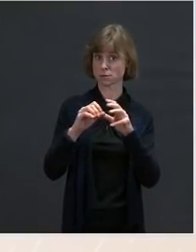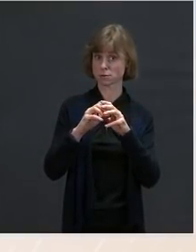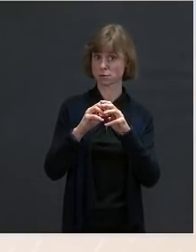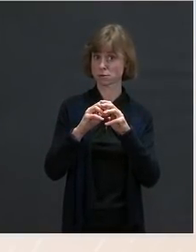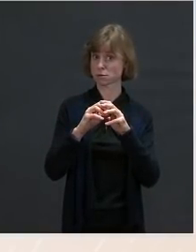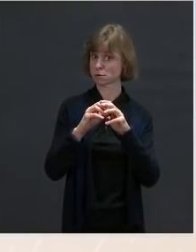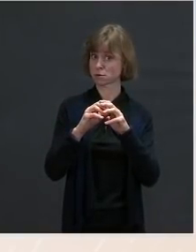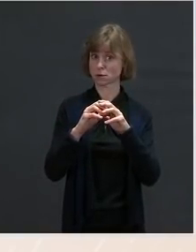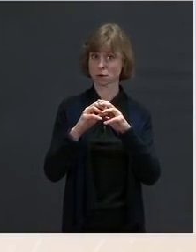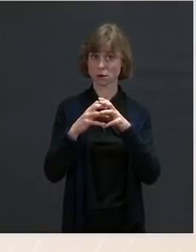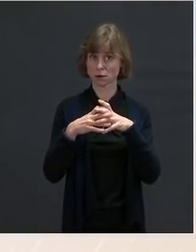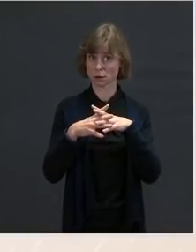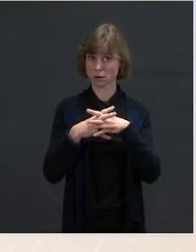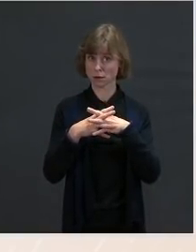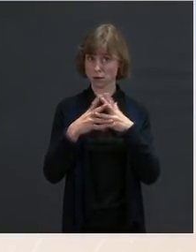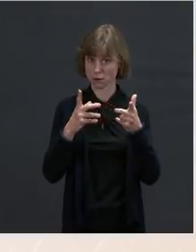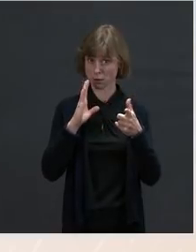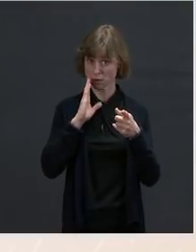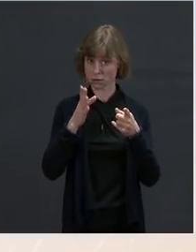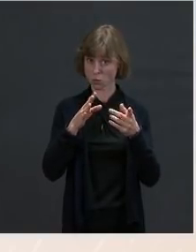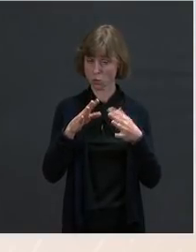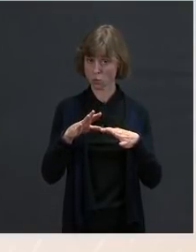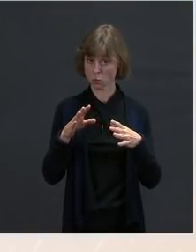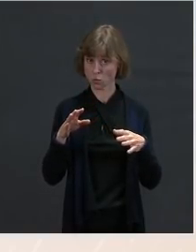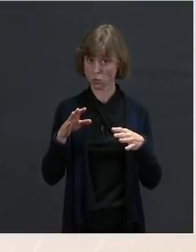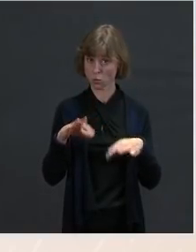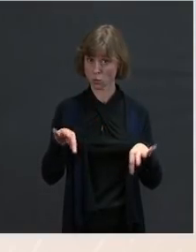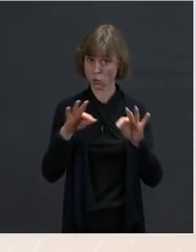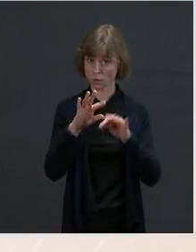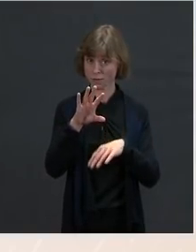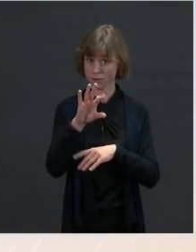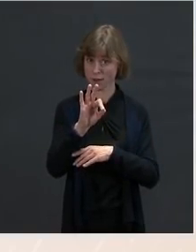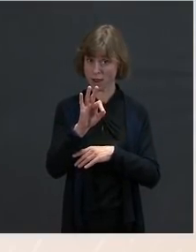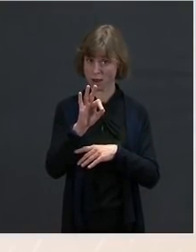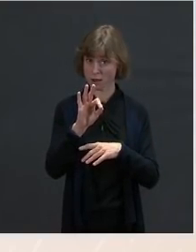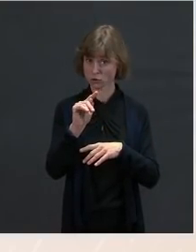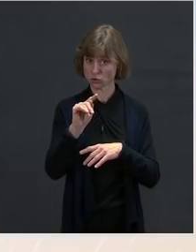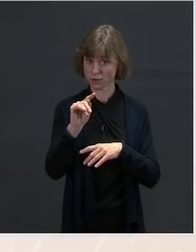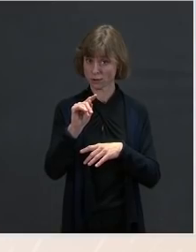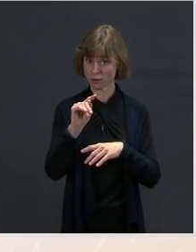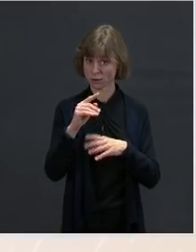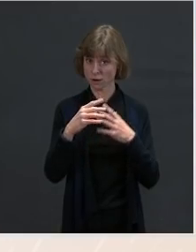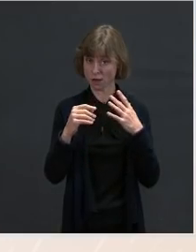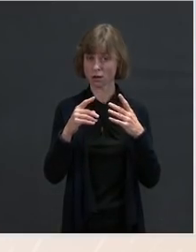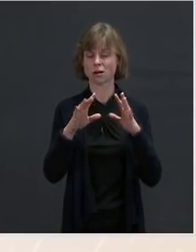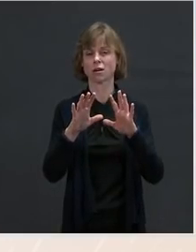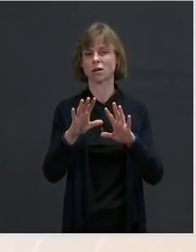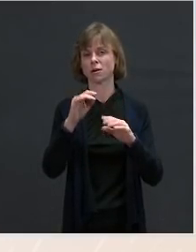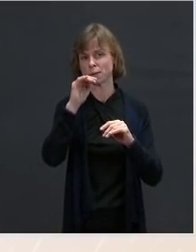if it went north of $1.9 trillion for whatever reason? Ms. Psaki: Well, I think the President